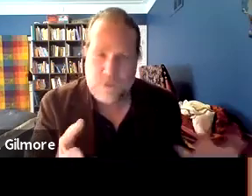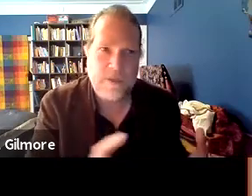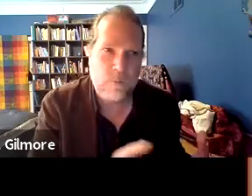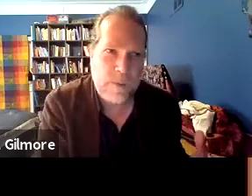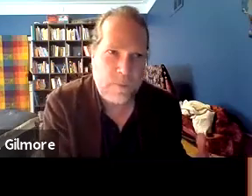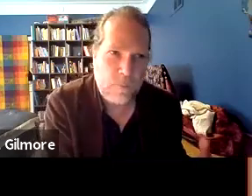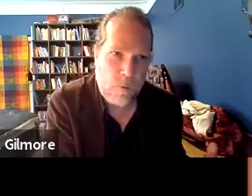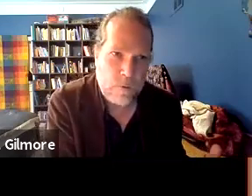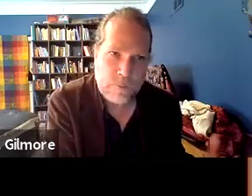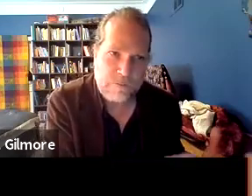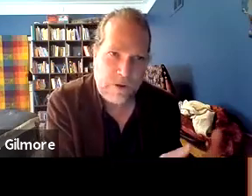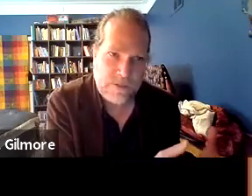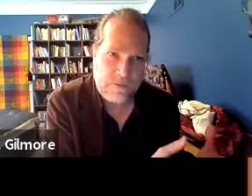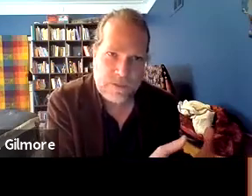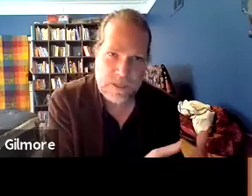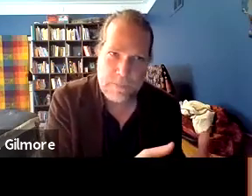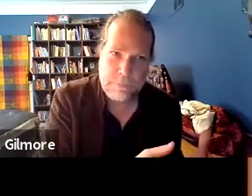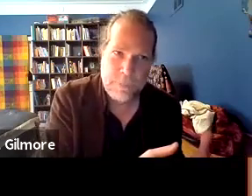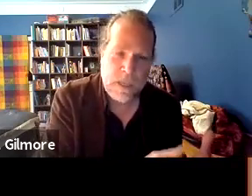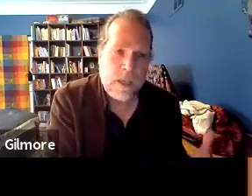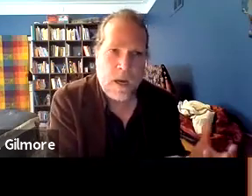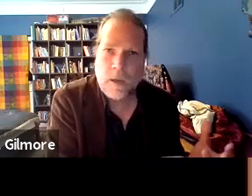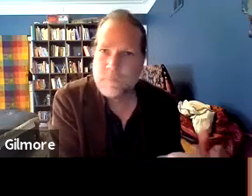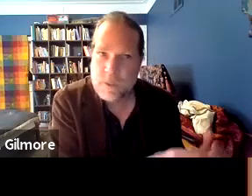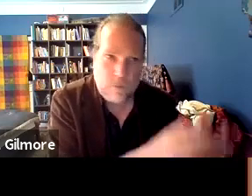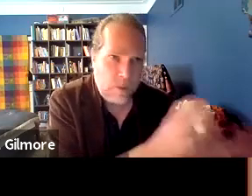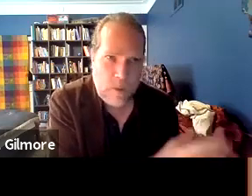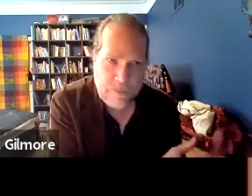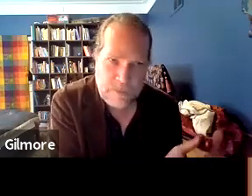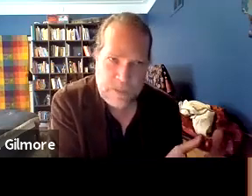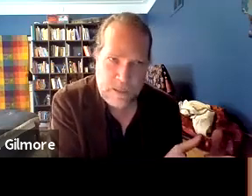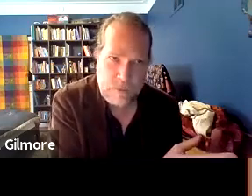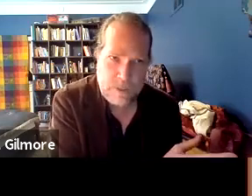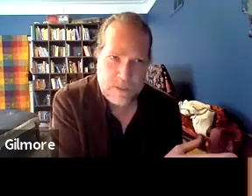was trying to whip up a war with France at this time. So we don't want them to become US